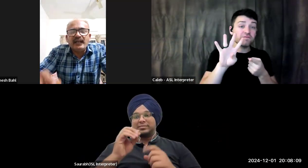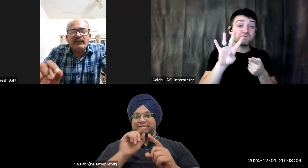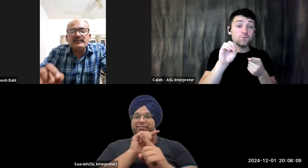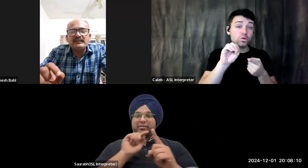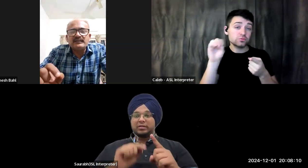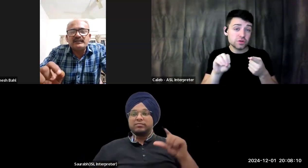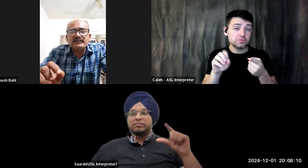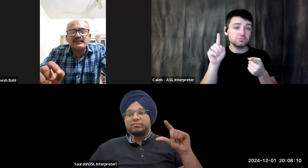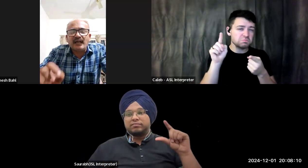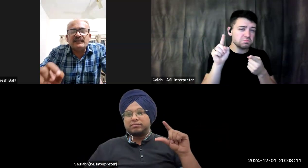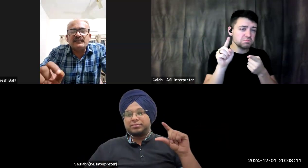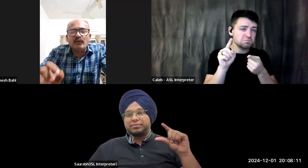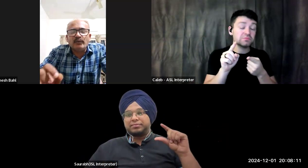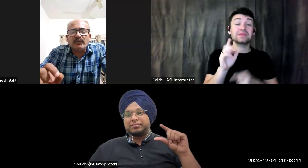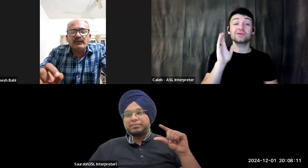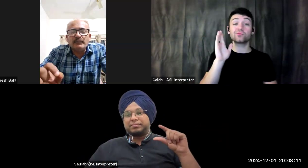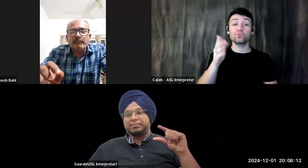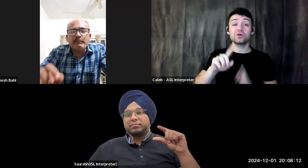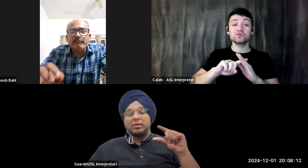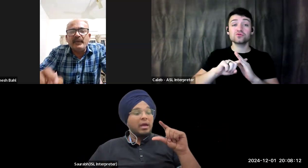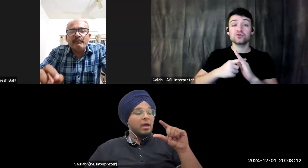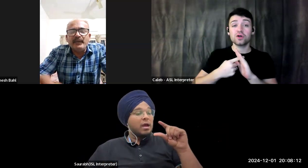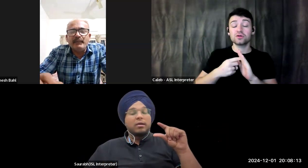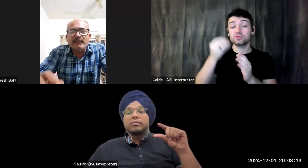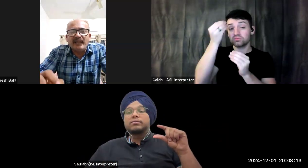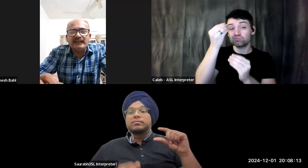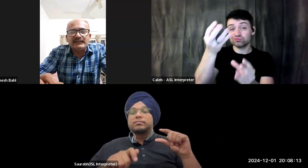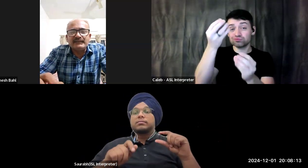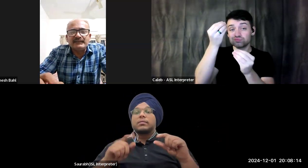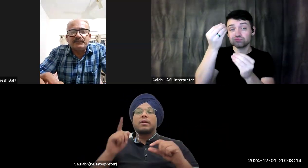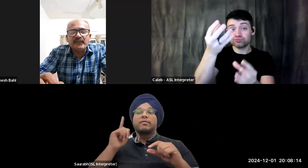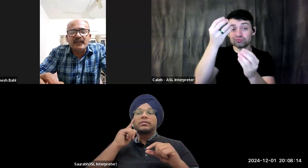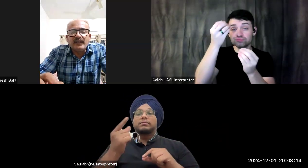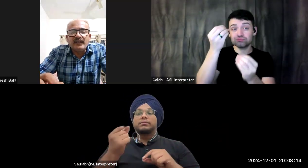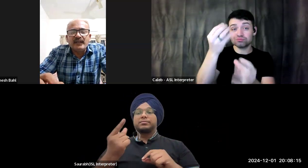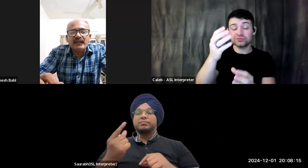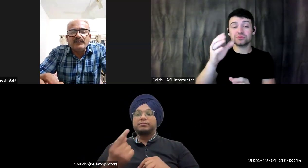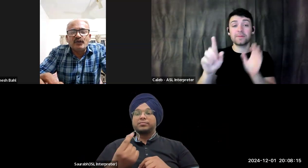it will start sound. beep, beep like this.